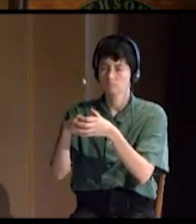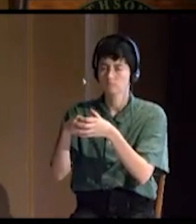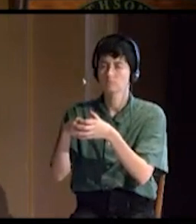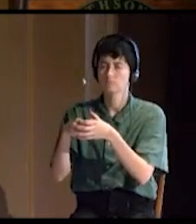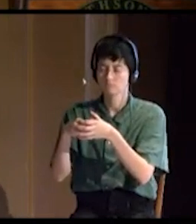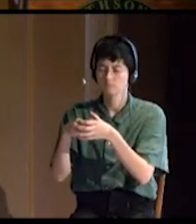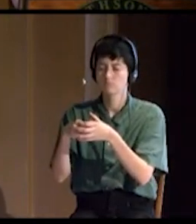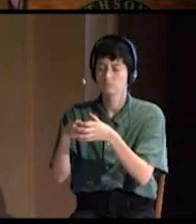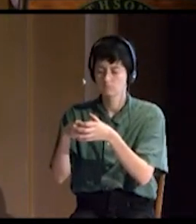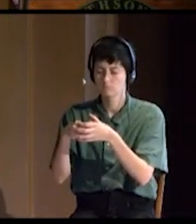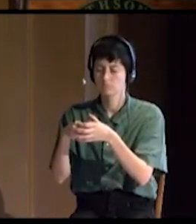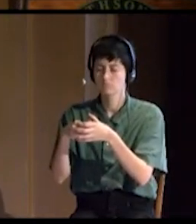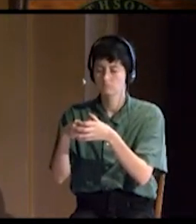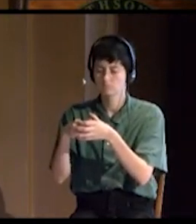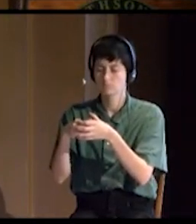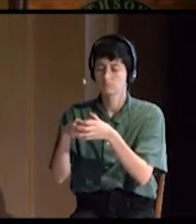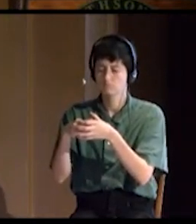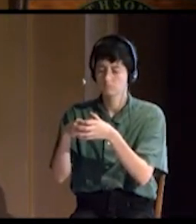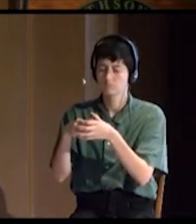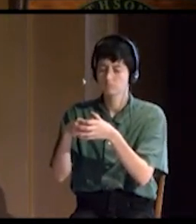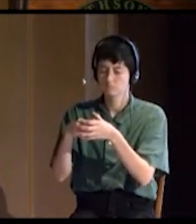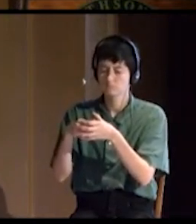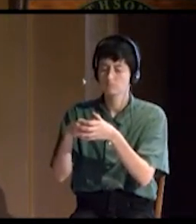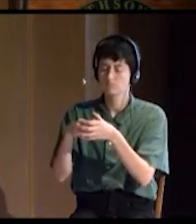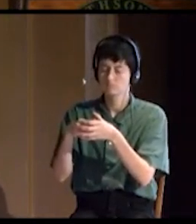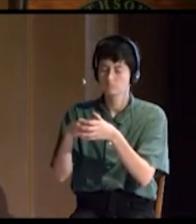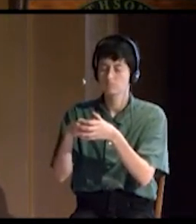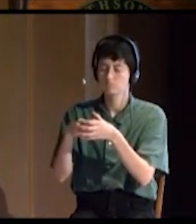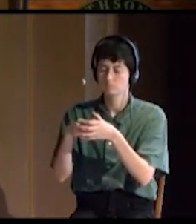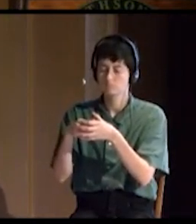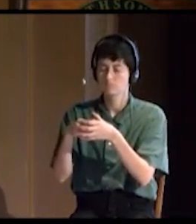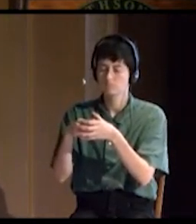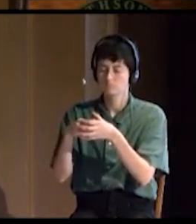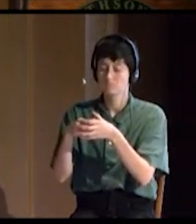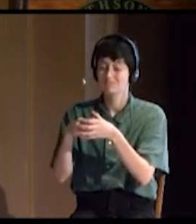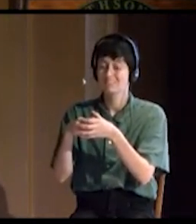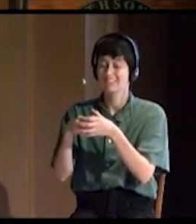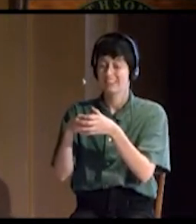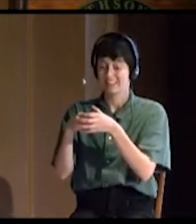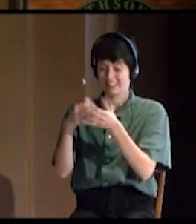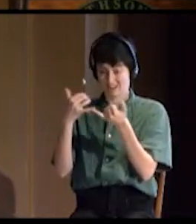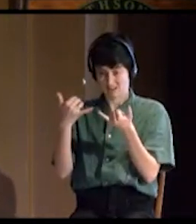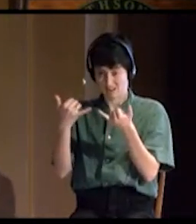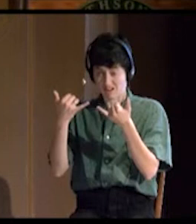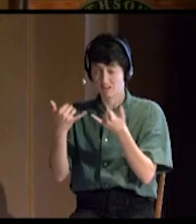Then we introduced specimens that were the result of hybridization, the temperate racemose specimens,